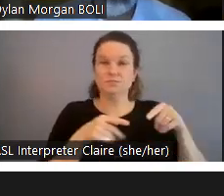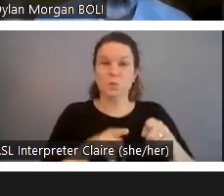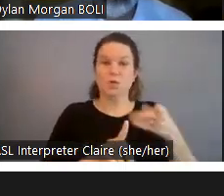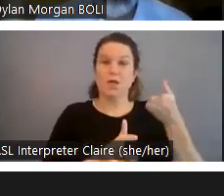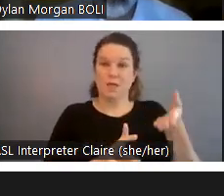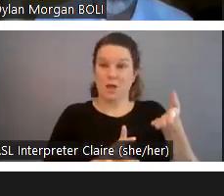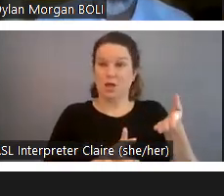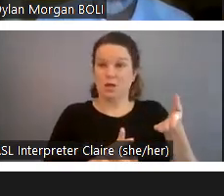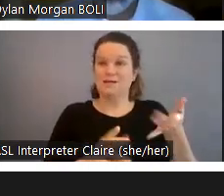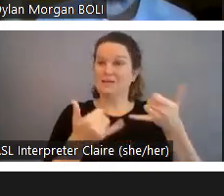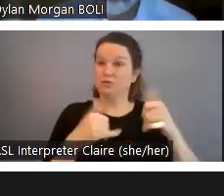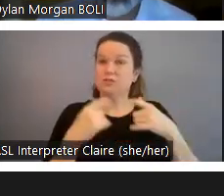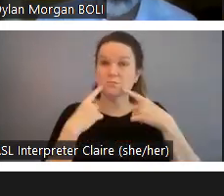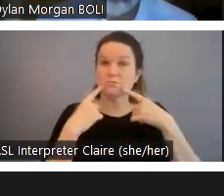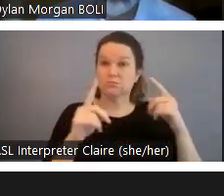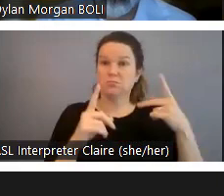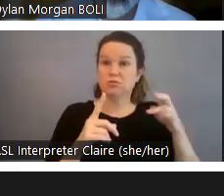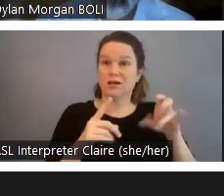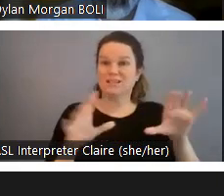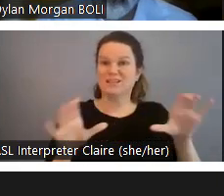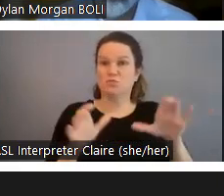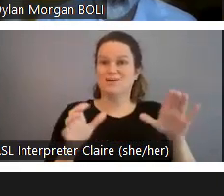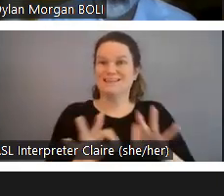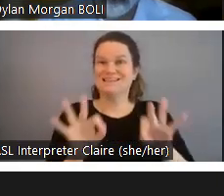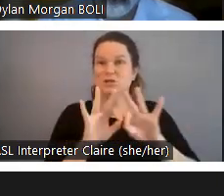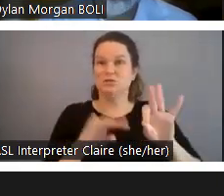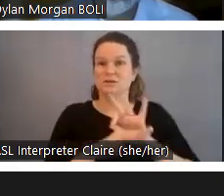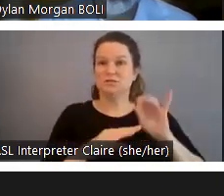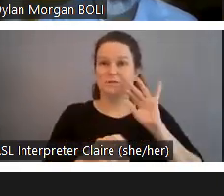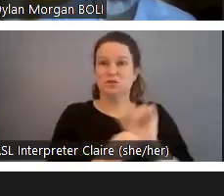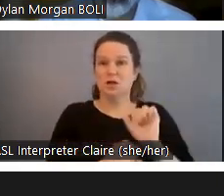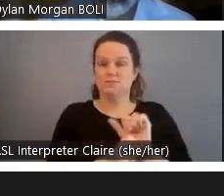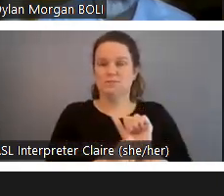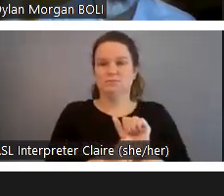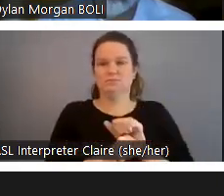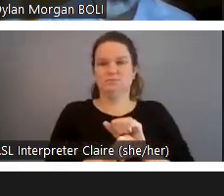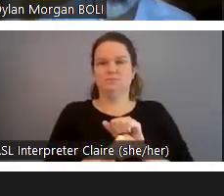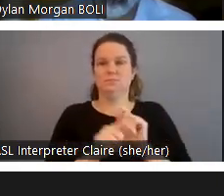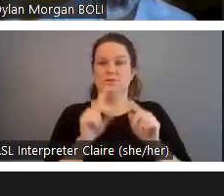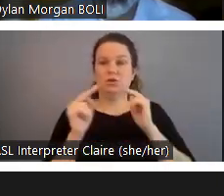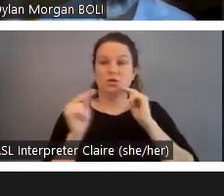you still need to be able to do the essential functions of the job- but